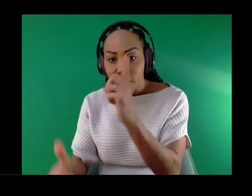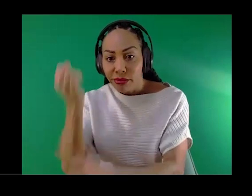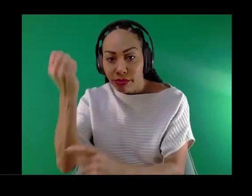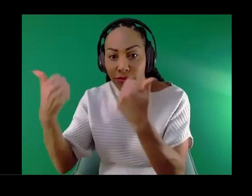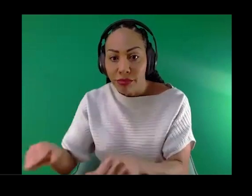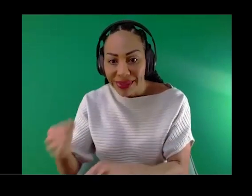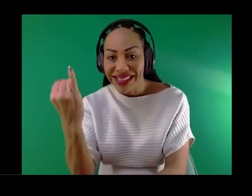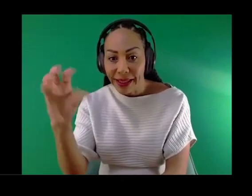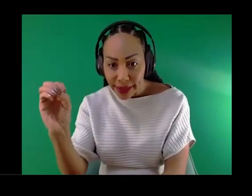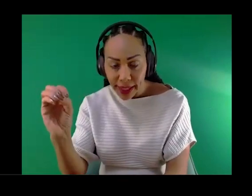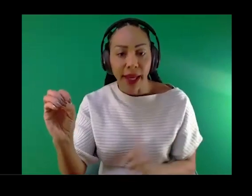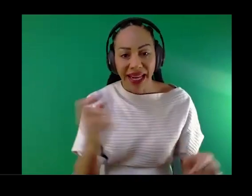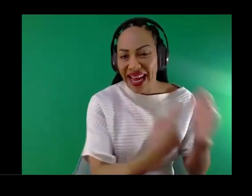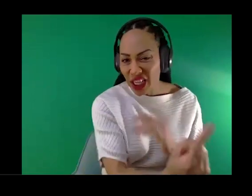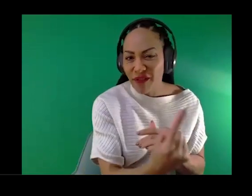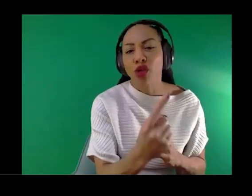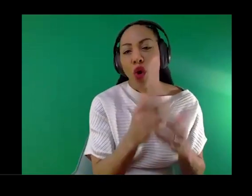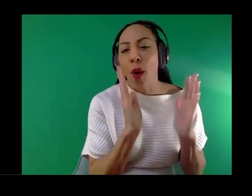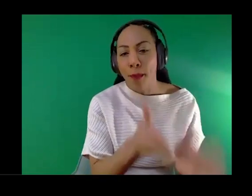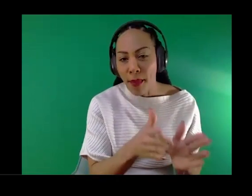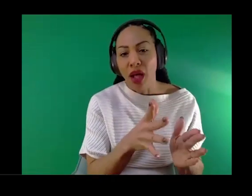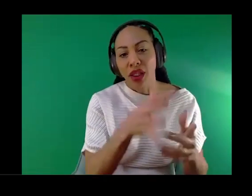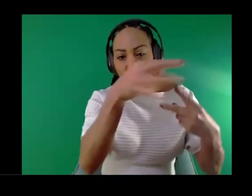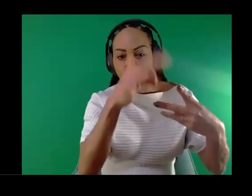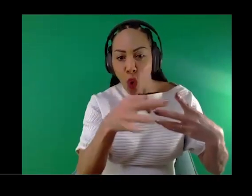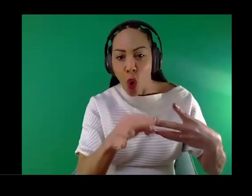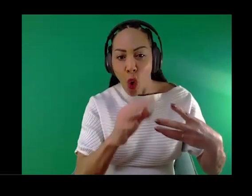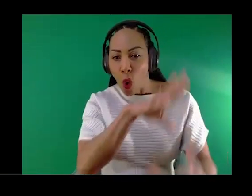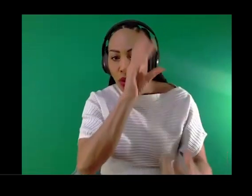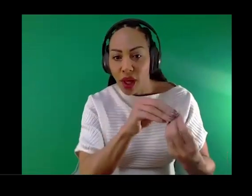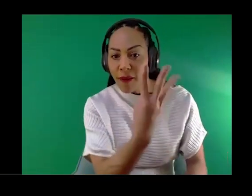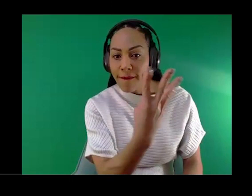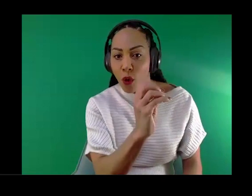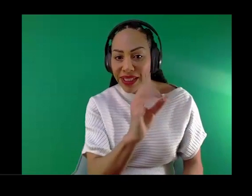Legacy so we'll be asking whether there's an idea of where the projects might go next what